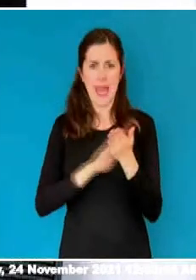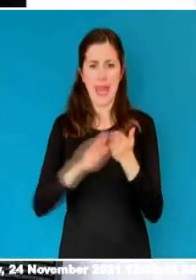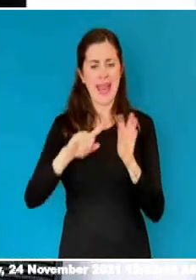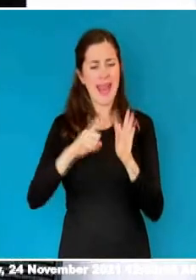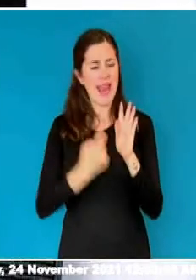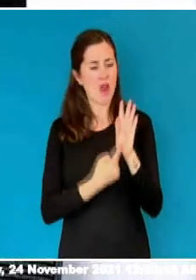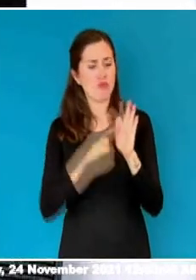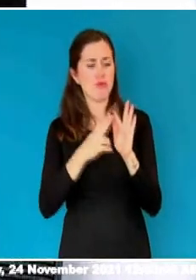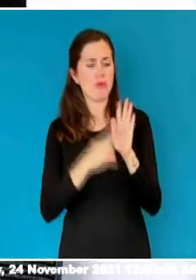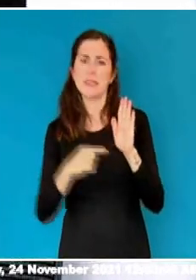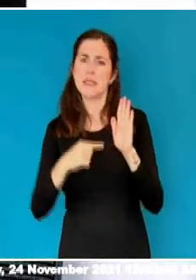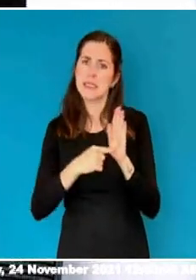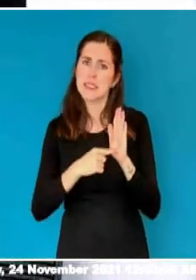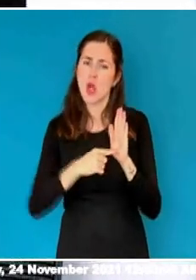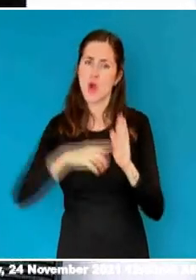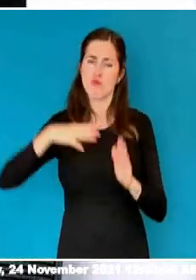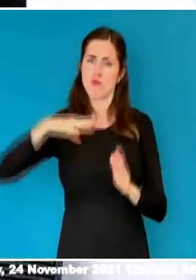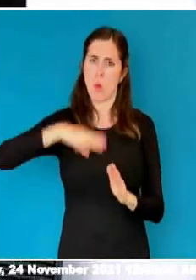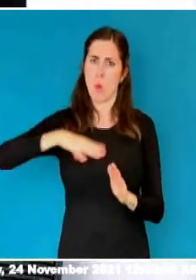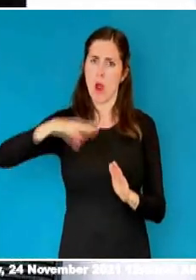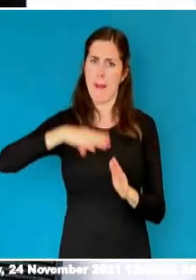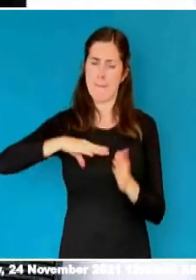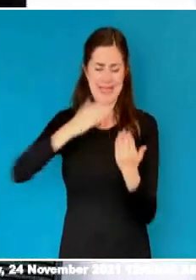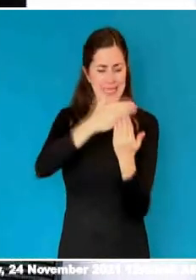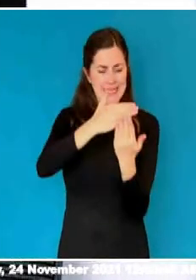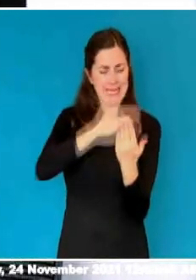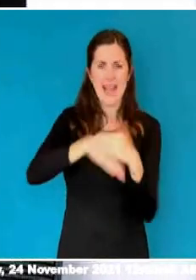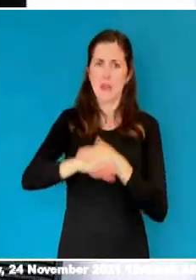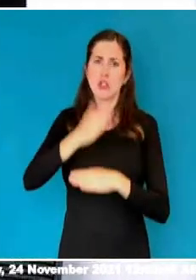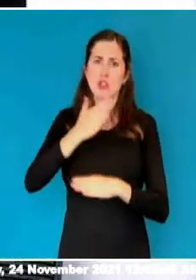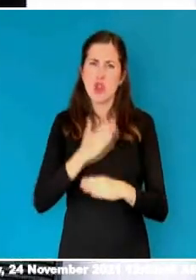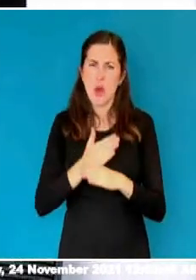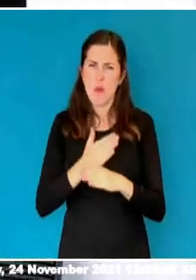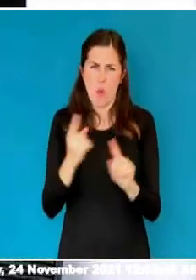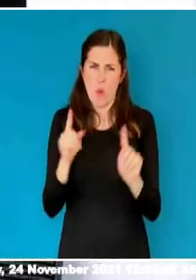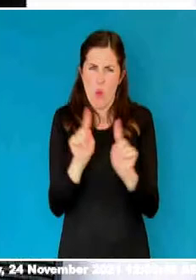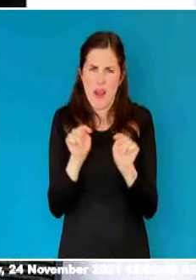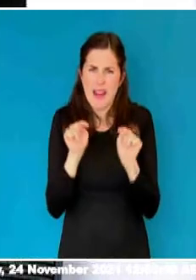when are they identified, by whom, and when are they communicated to home employees?